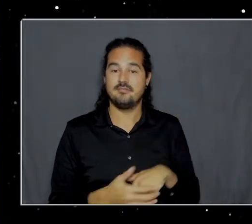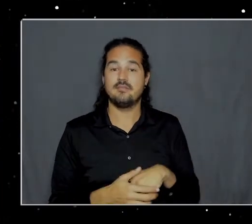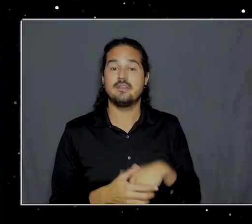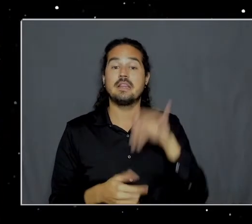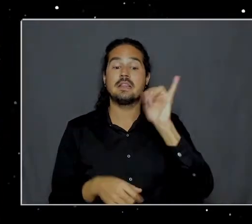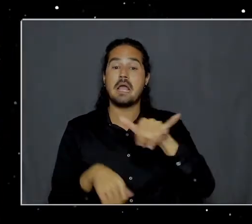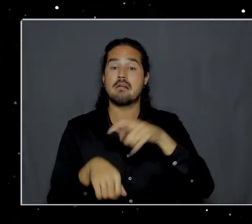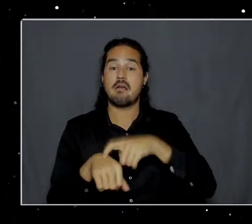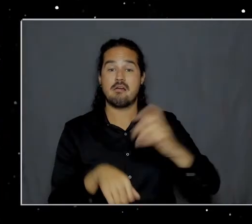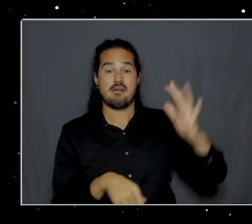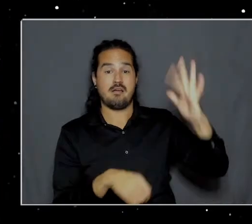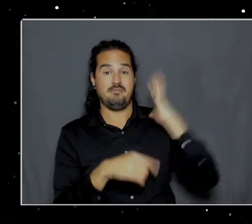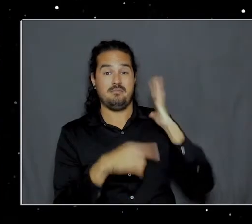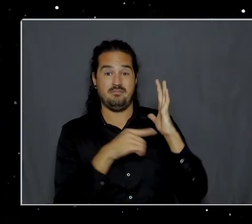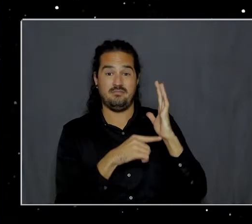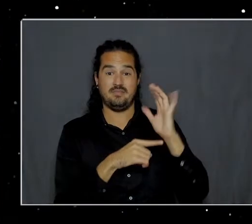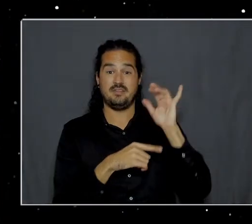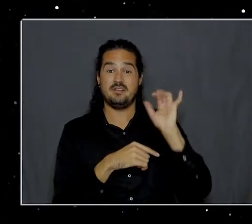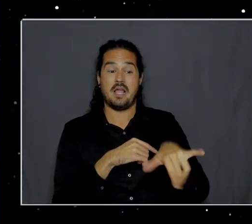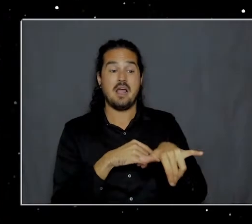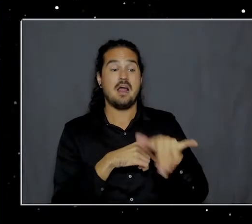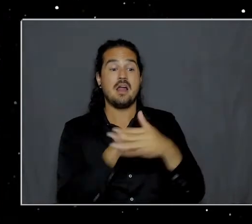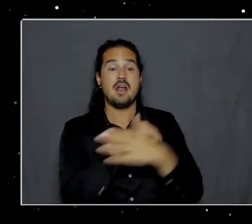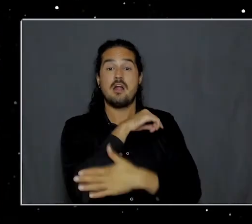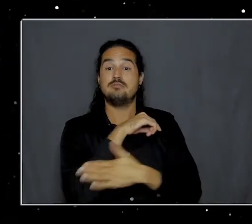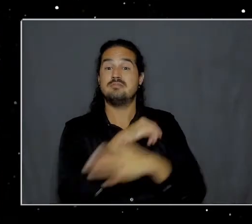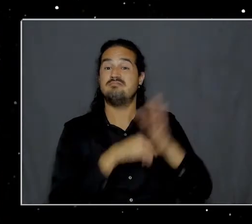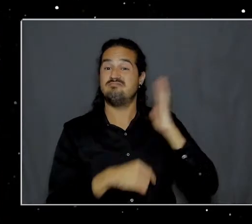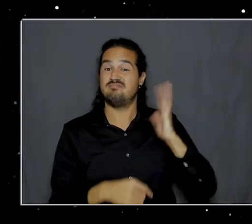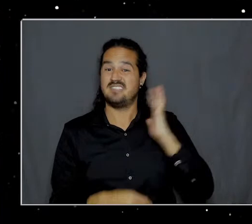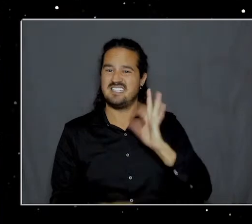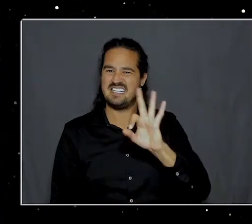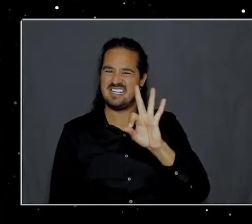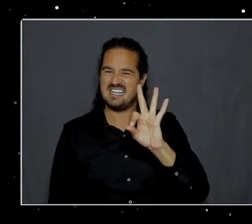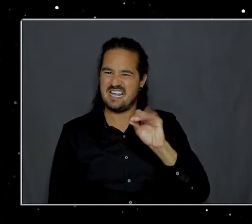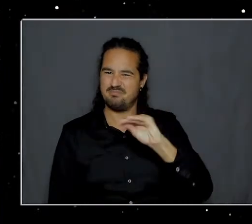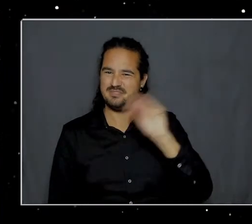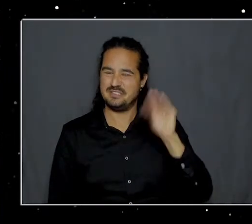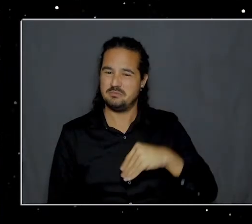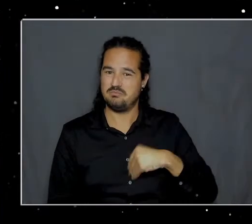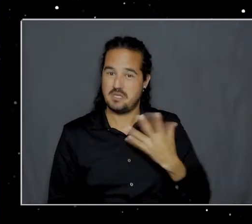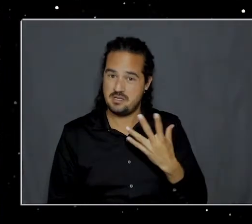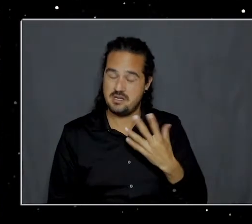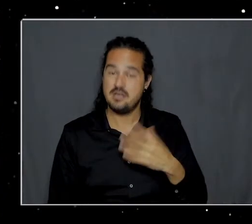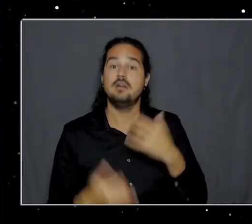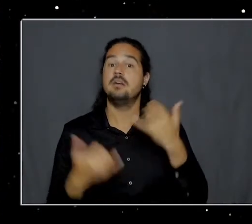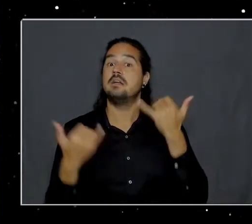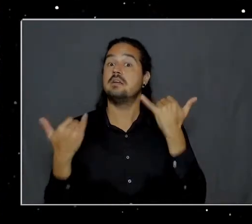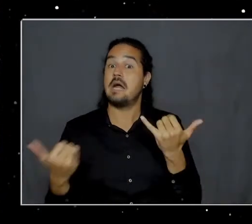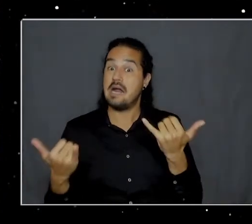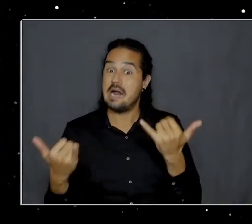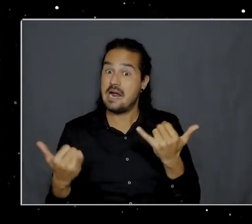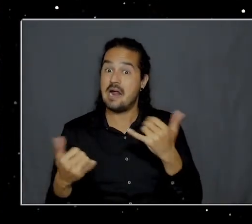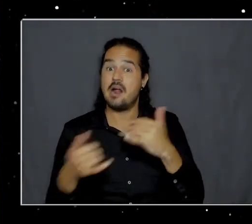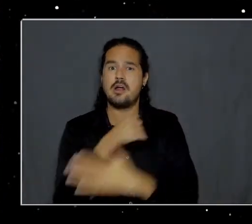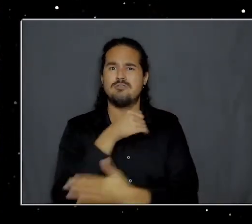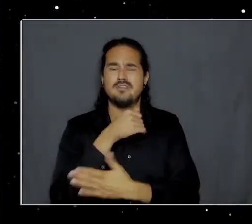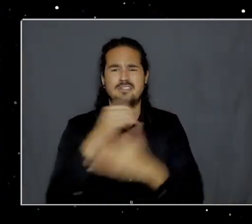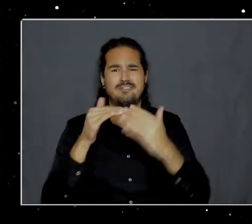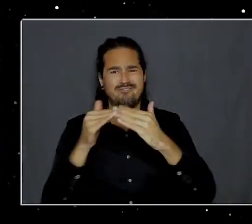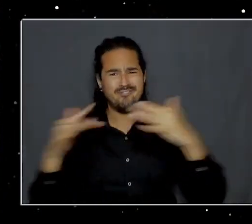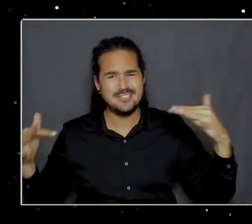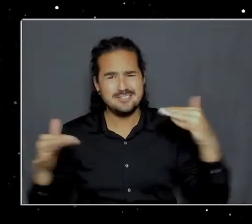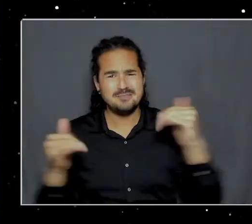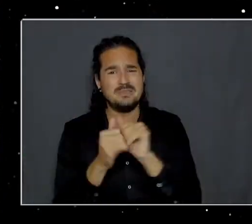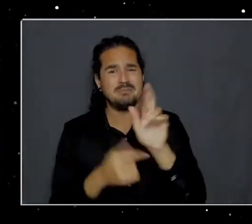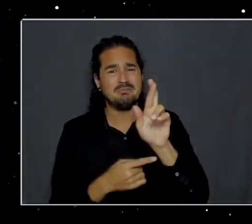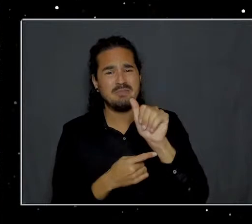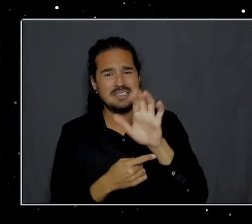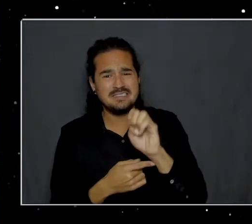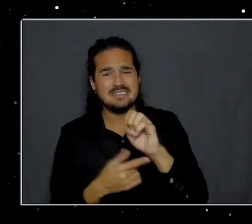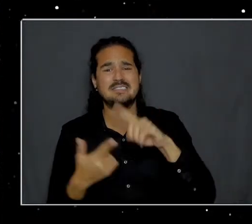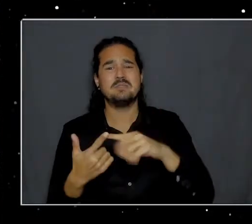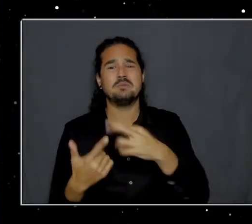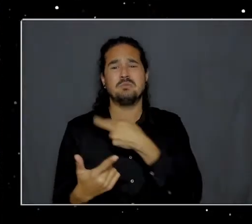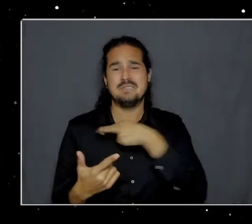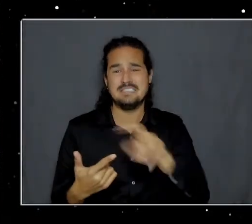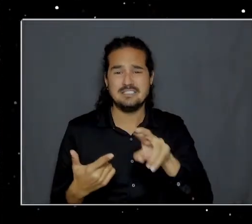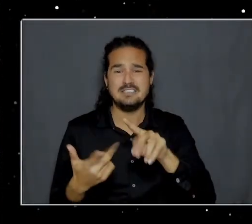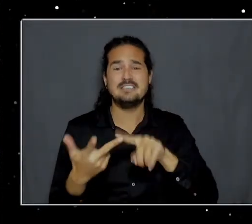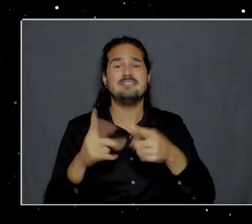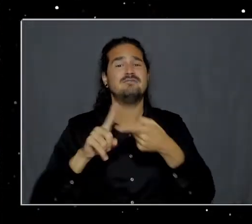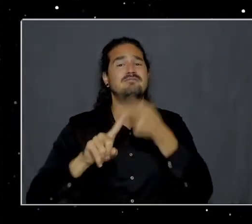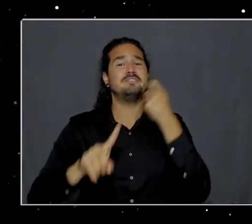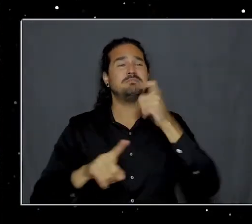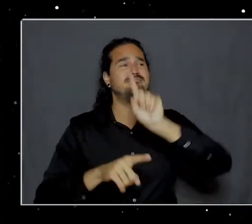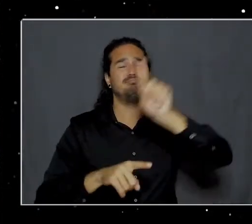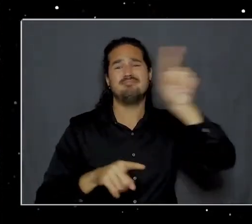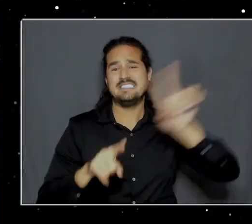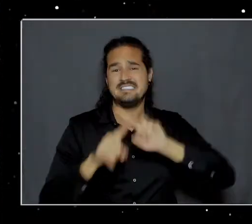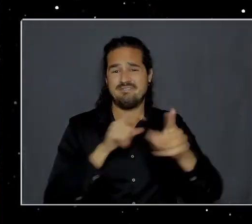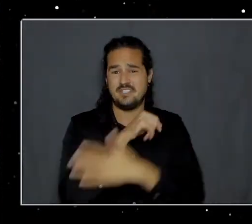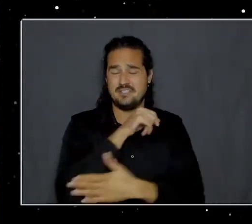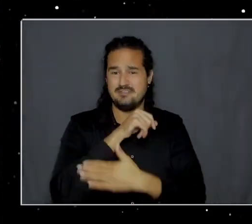WHITE.